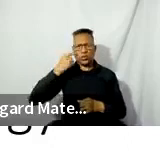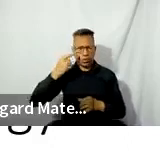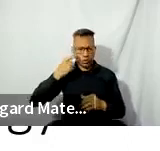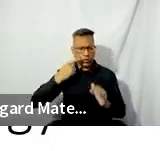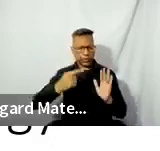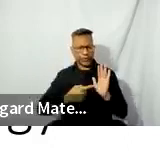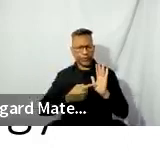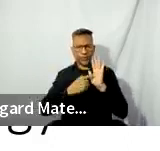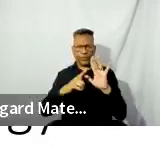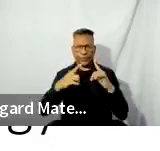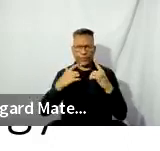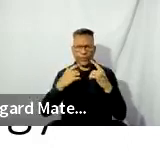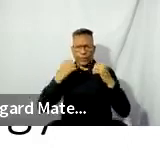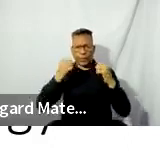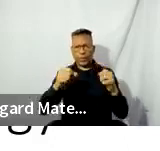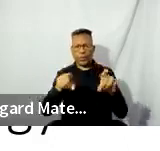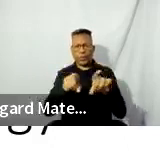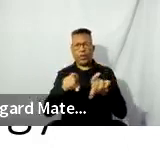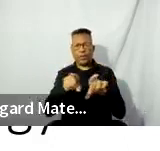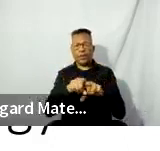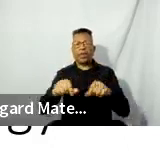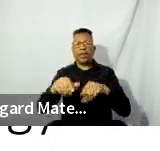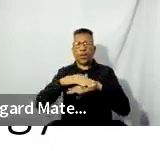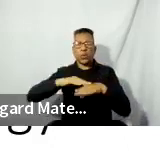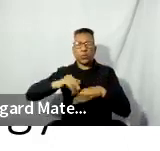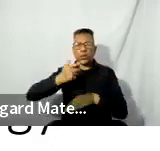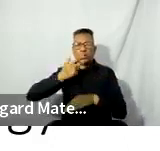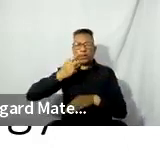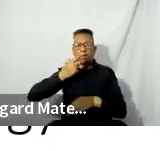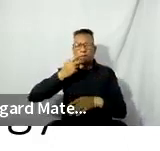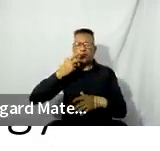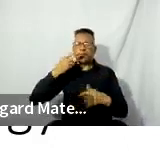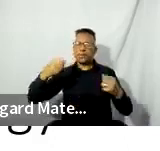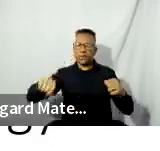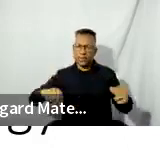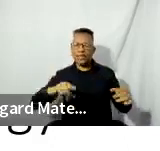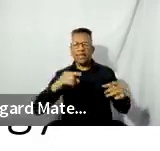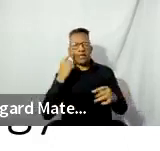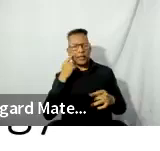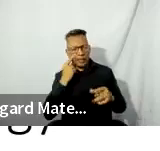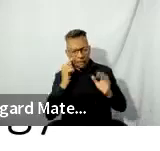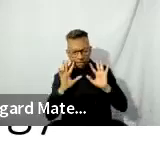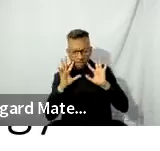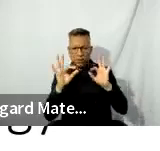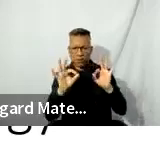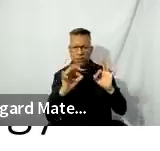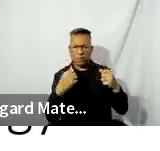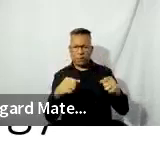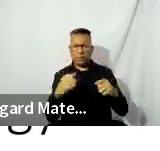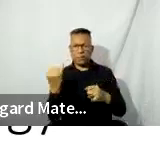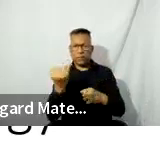to language to language and speech needs also to be taken into account into account. the more detailed account of all